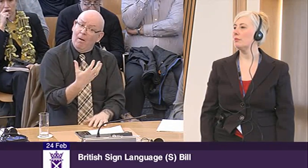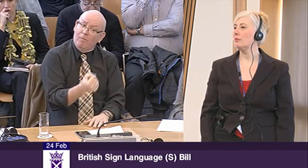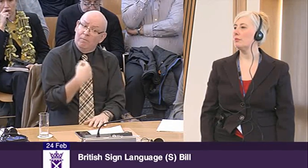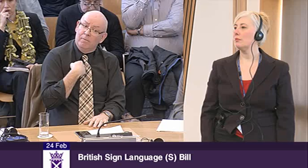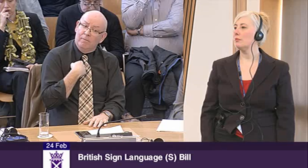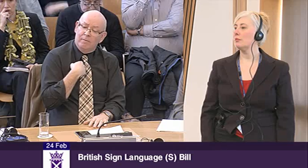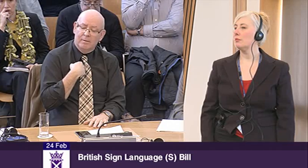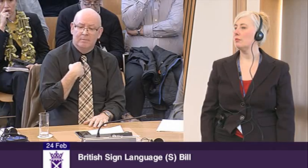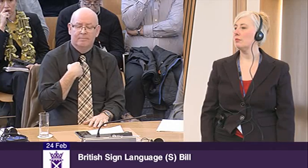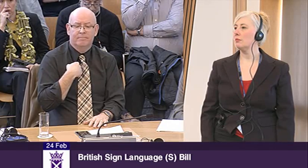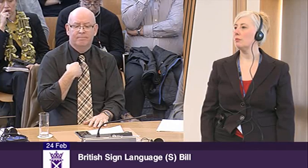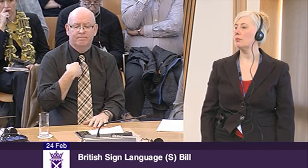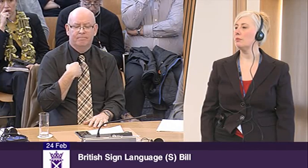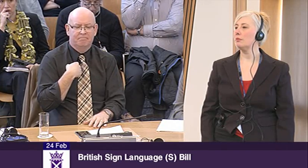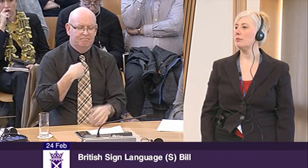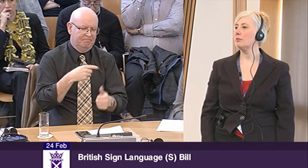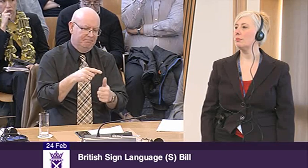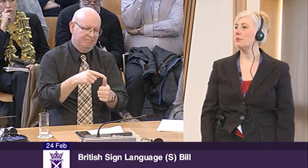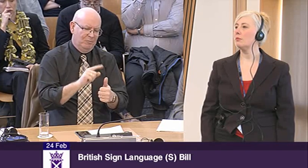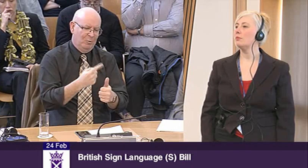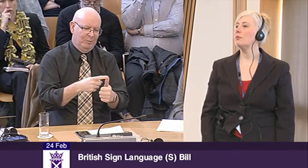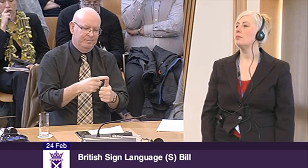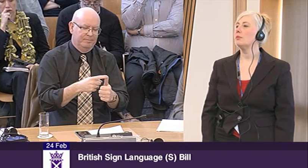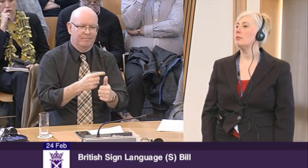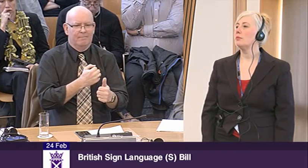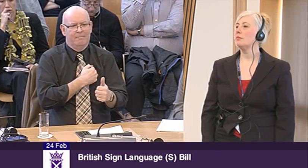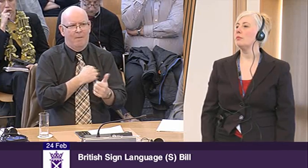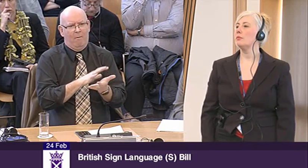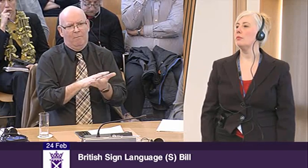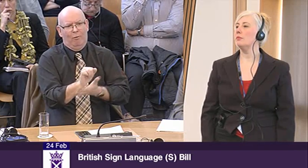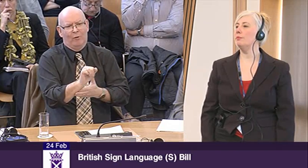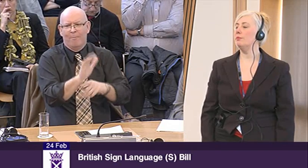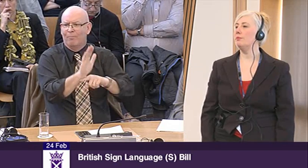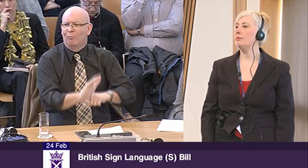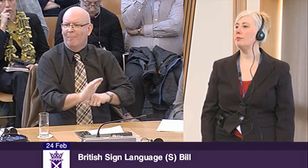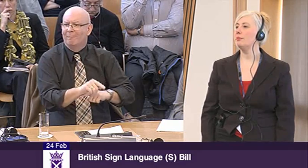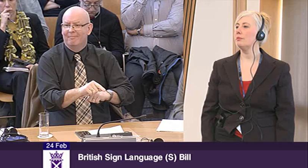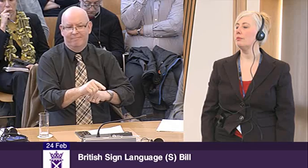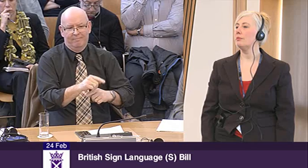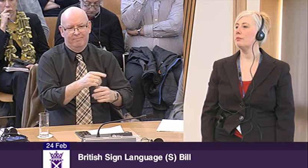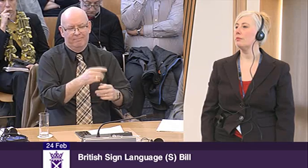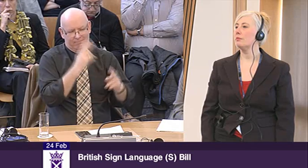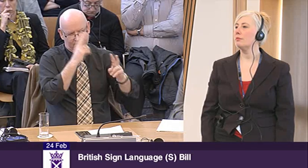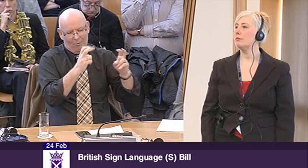on. There is some BSL provision on television, and some cultural programming such as “See